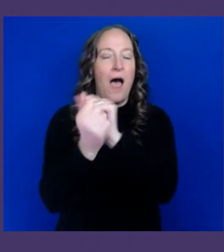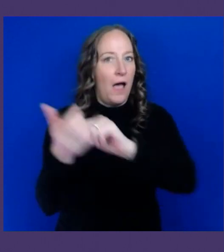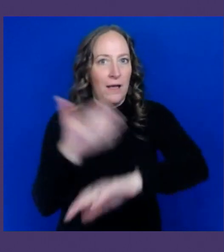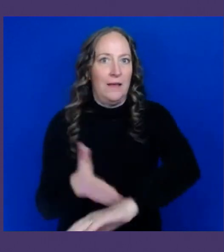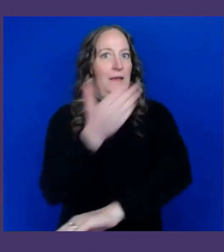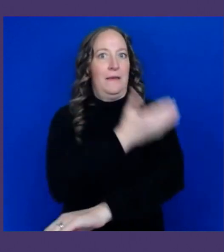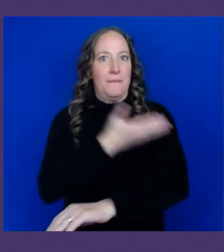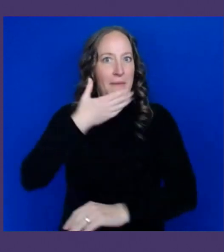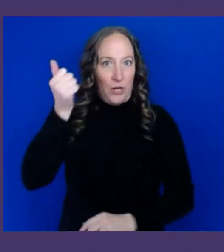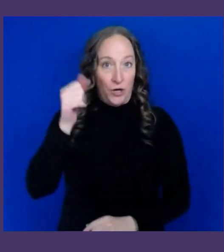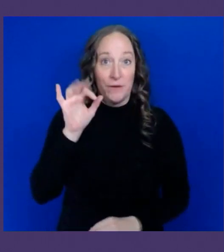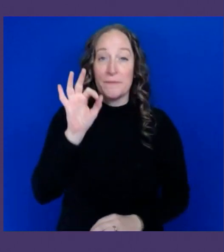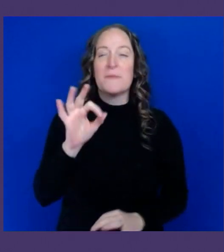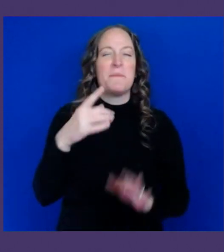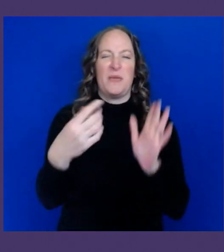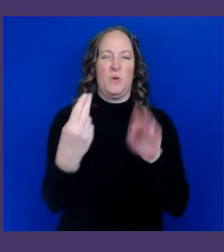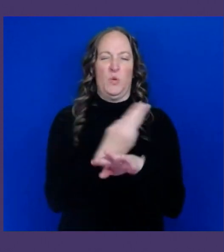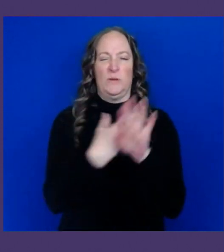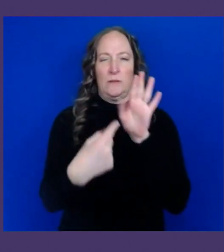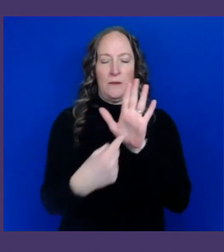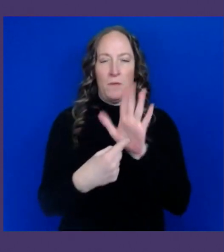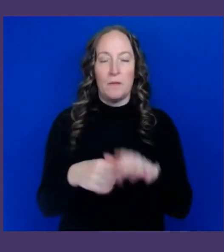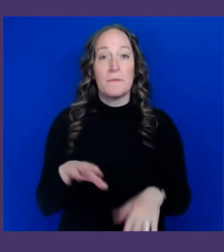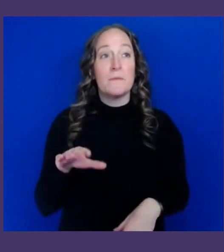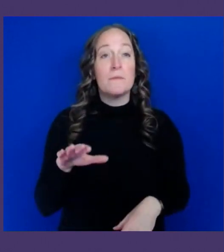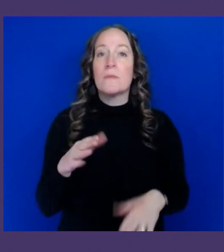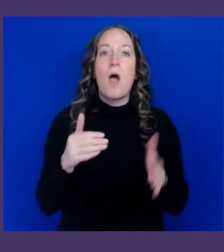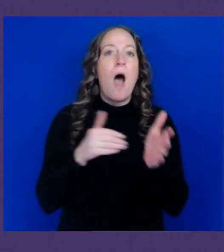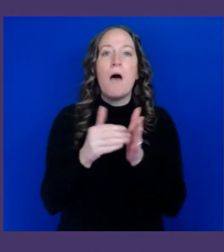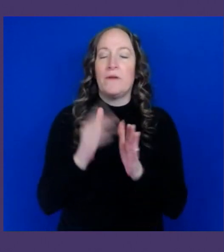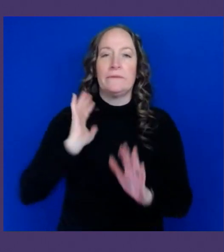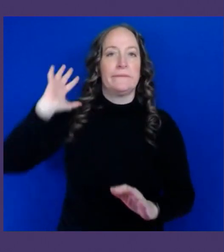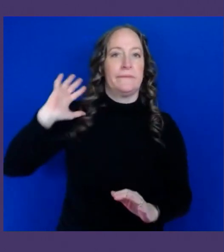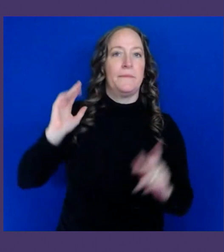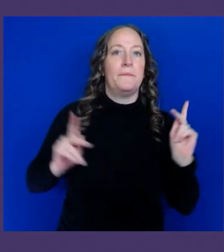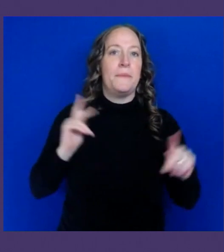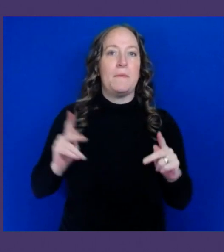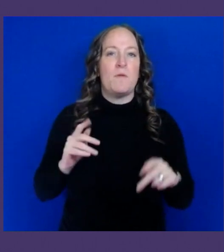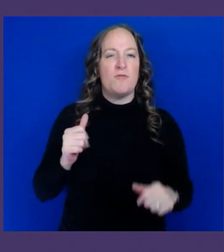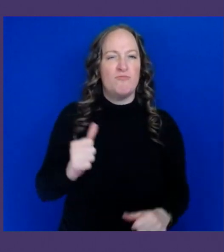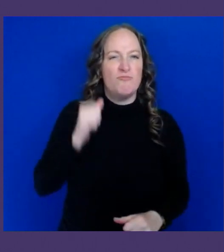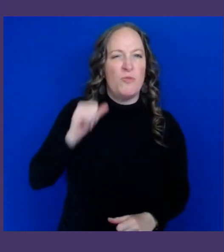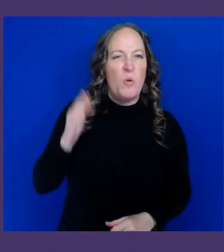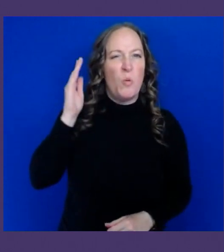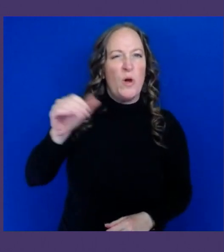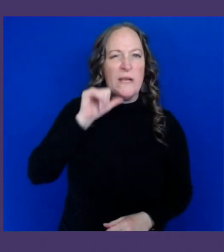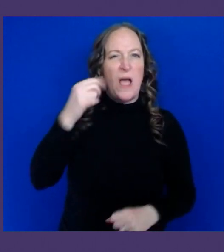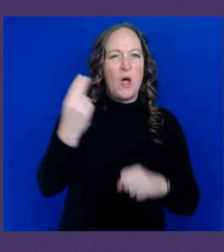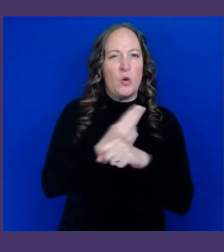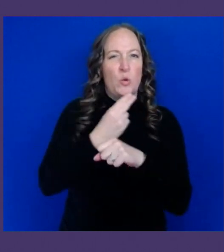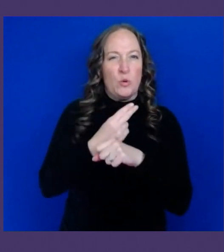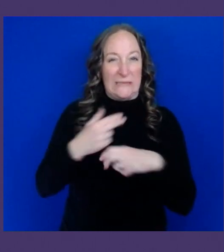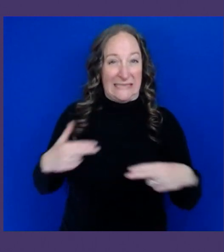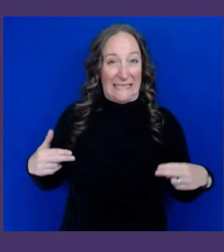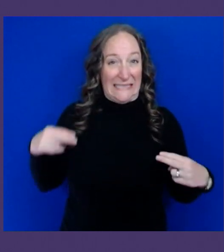Many people refused to wear seat belts at first, in spite of it being the law,